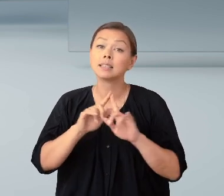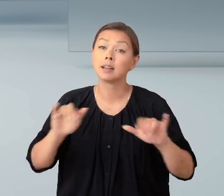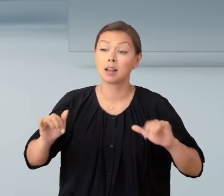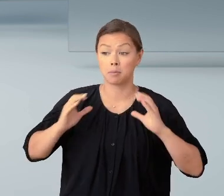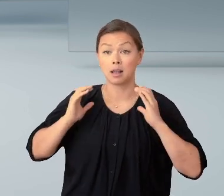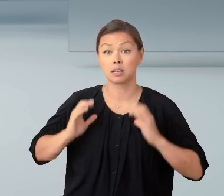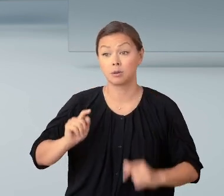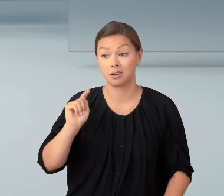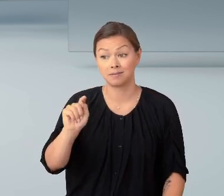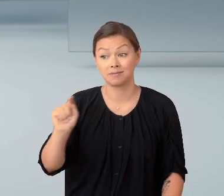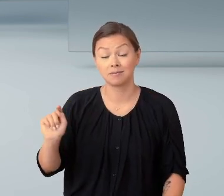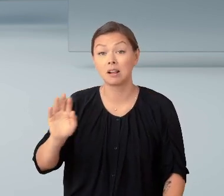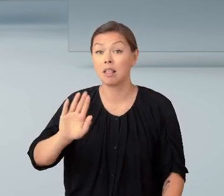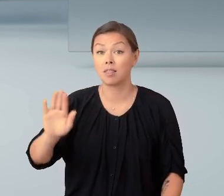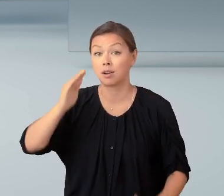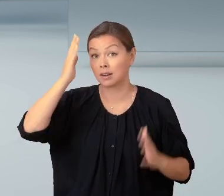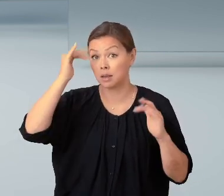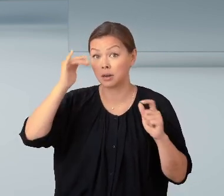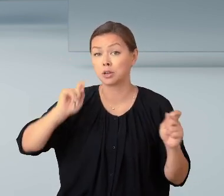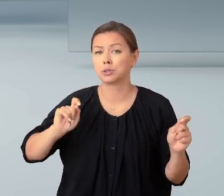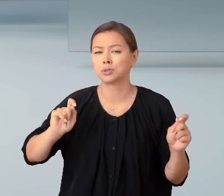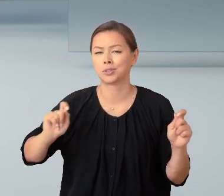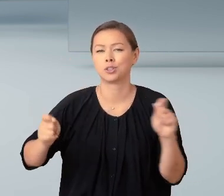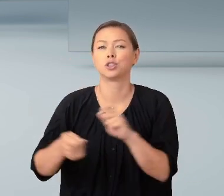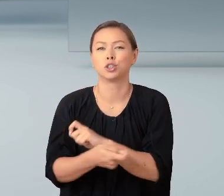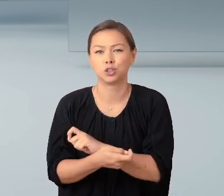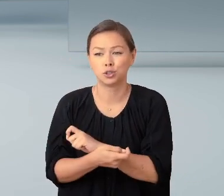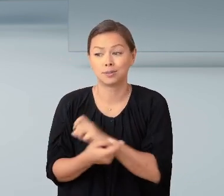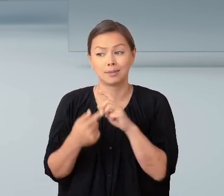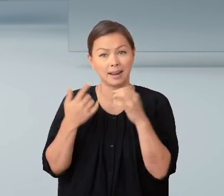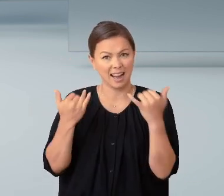expect just as much if not more from providers, distributors,